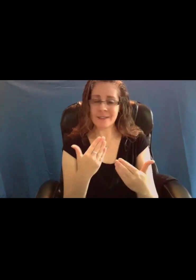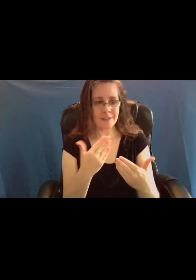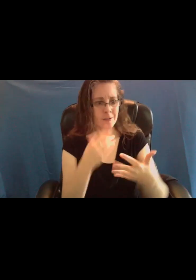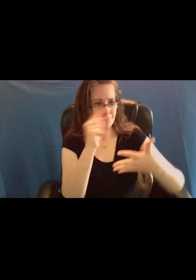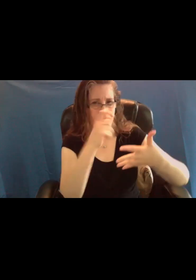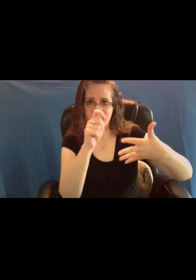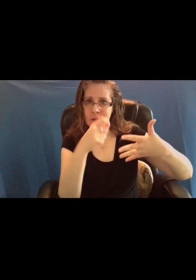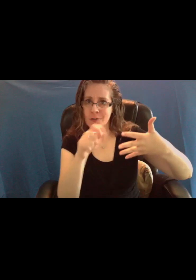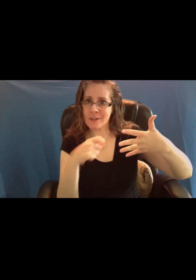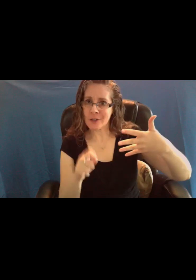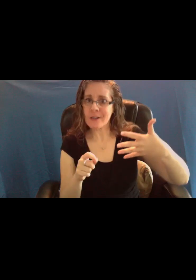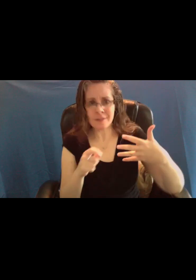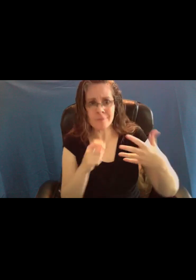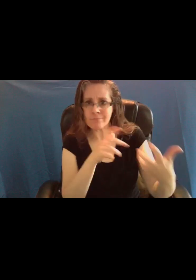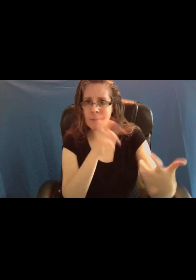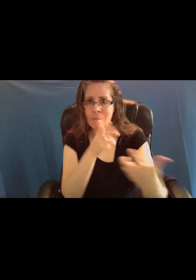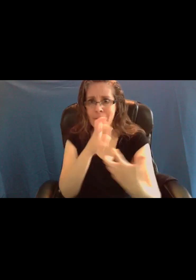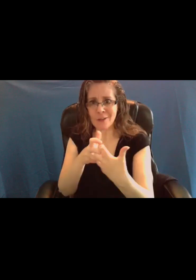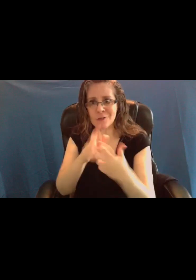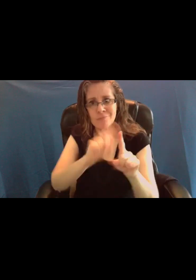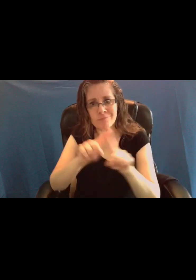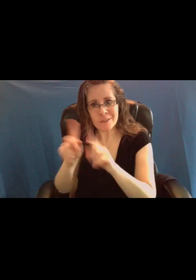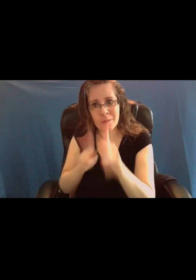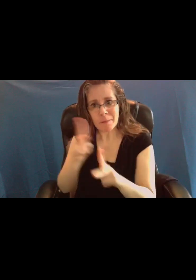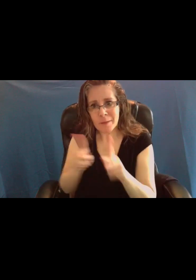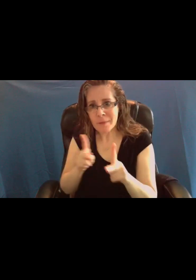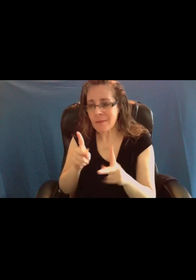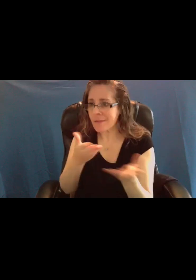the people you serve. You could potentially reduce delays